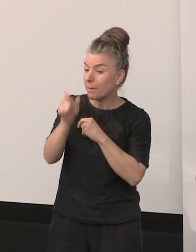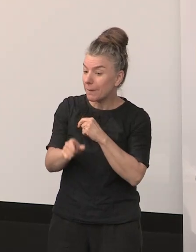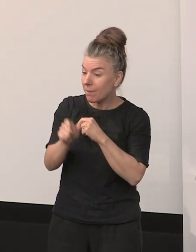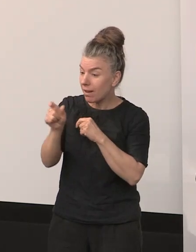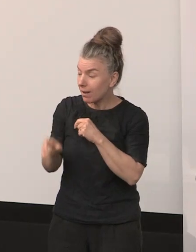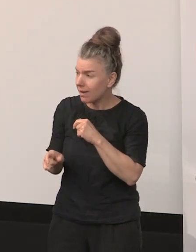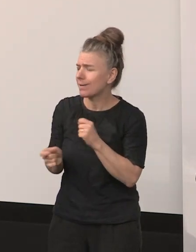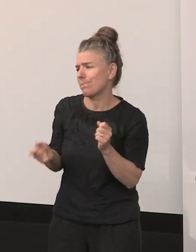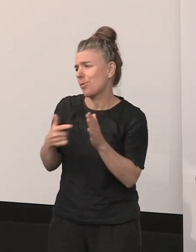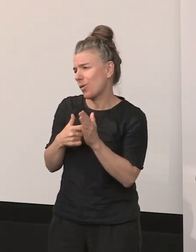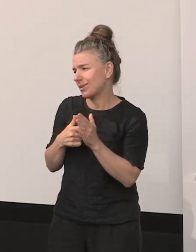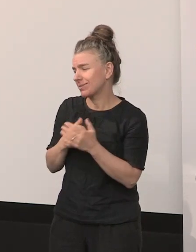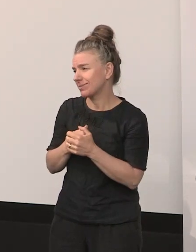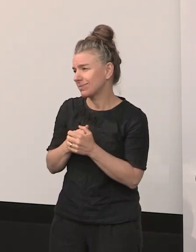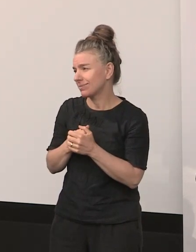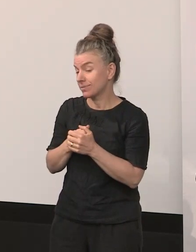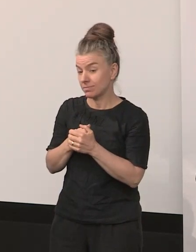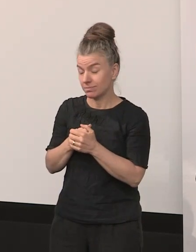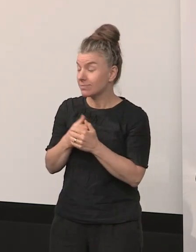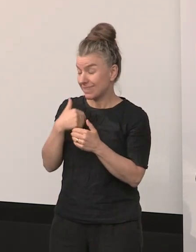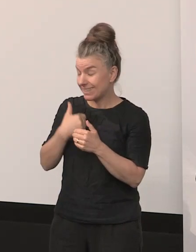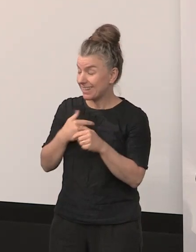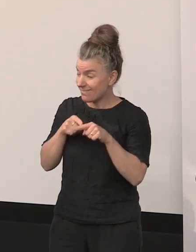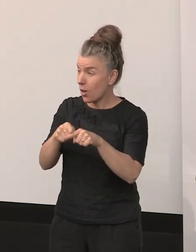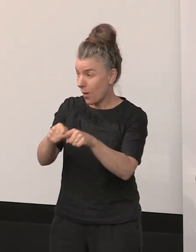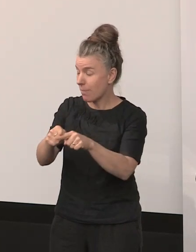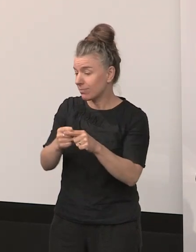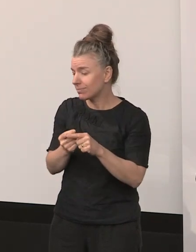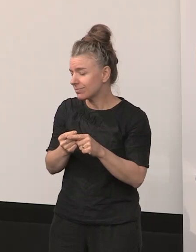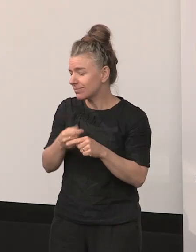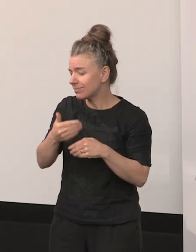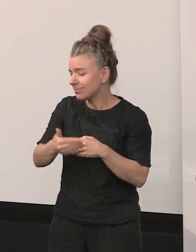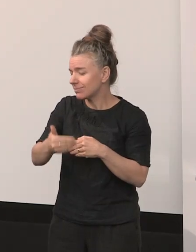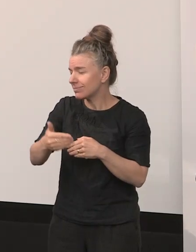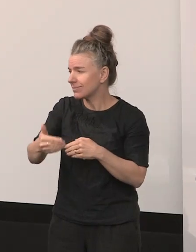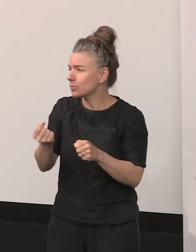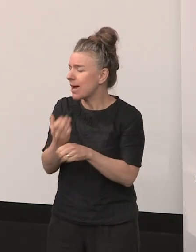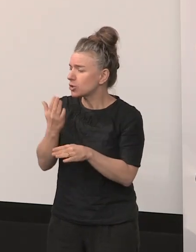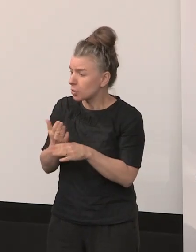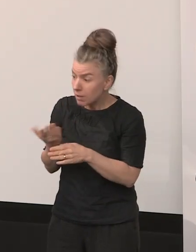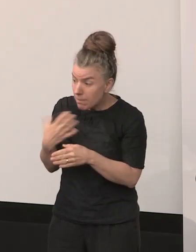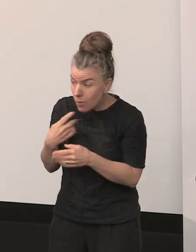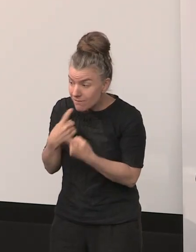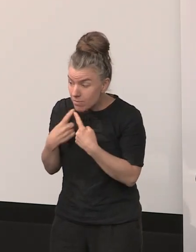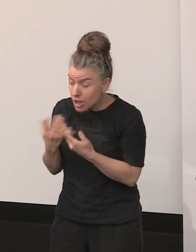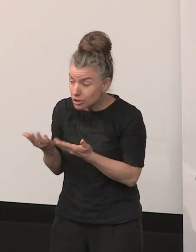No, they didn't break any laws. I just